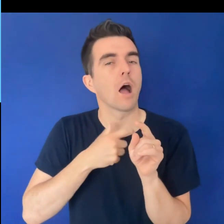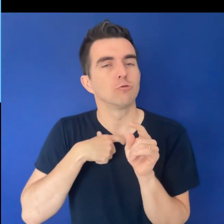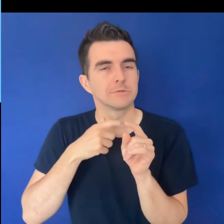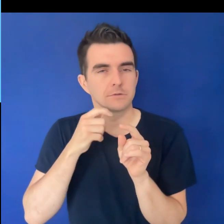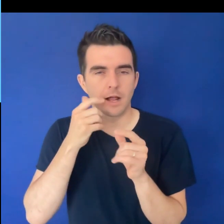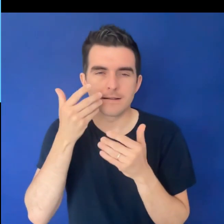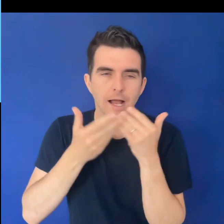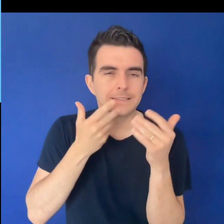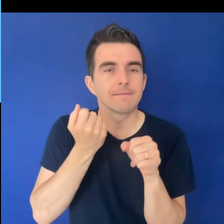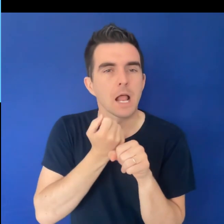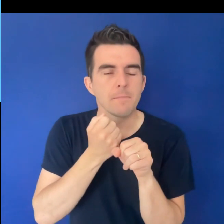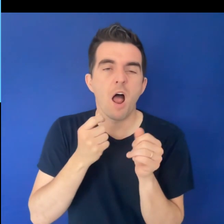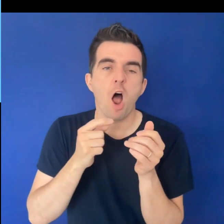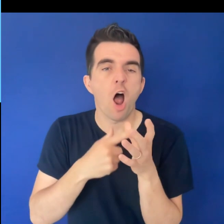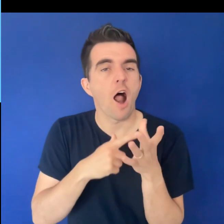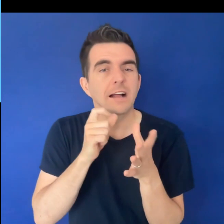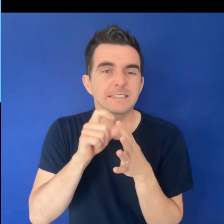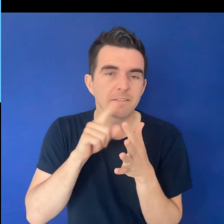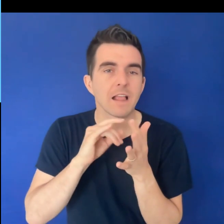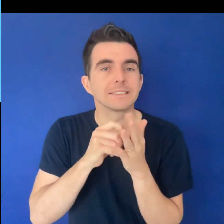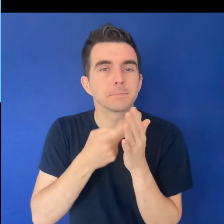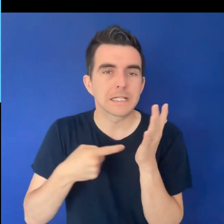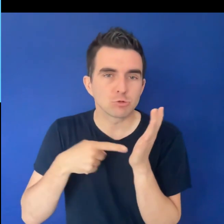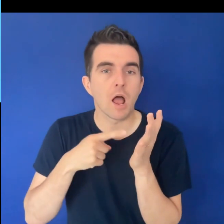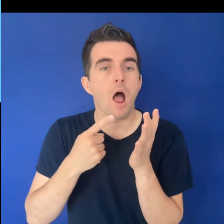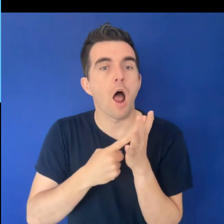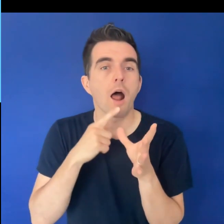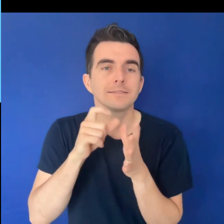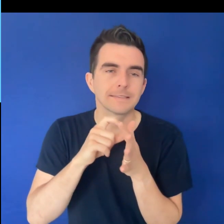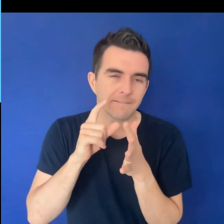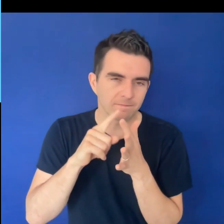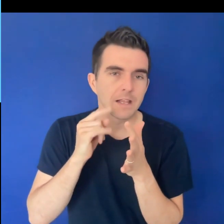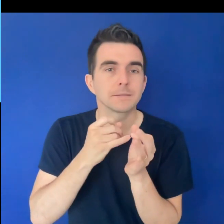such as Arcade Spirits, Arcade Spirits: The New Challengers,